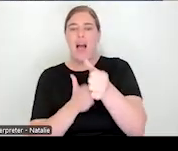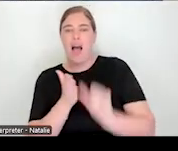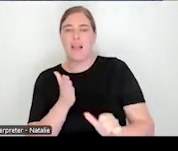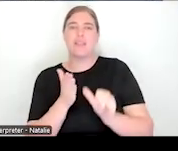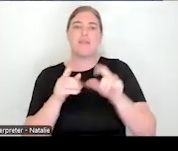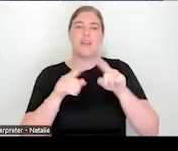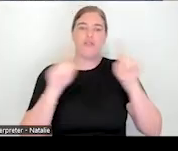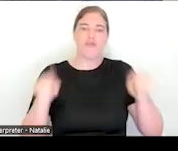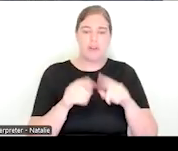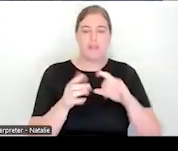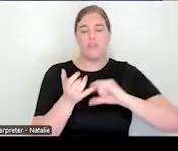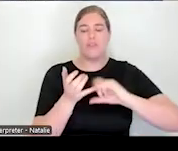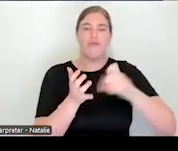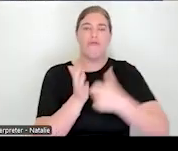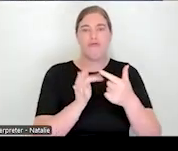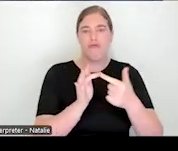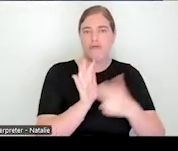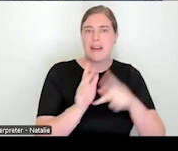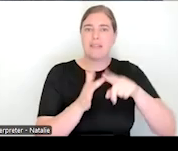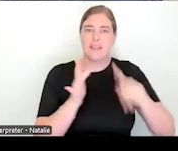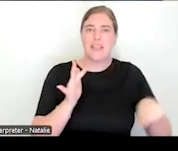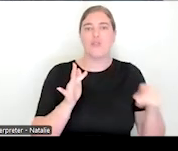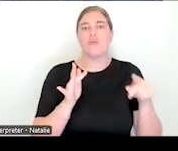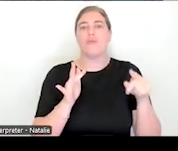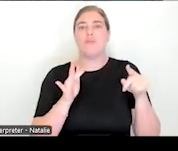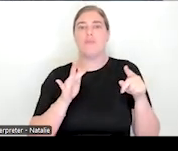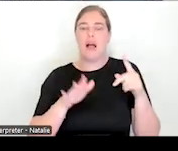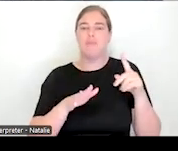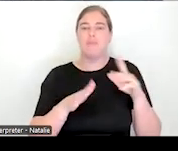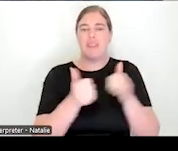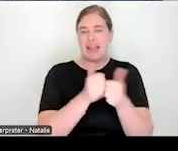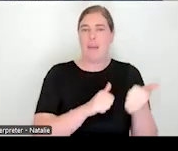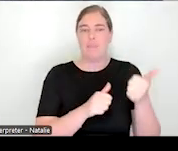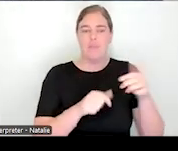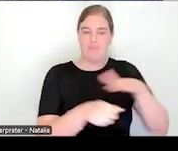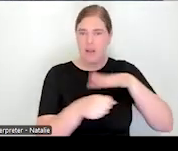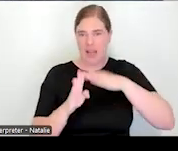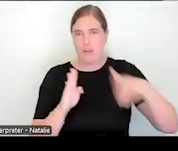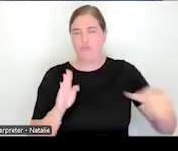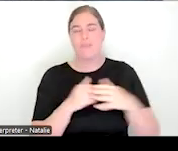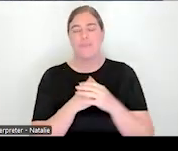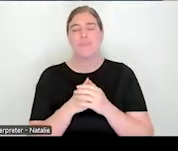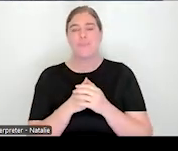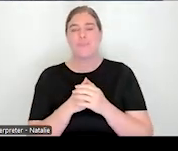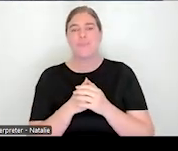culture sectors. Different art form experience. There will be a competitive expression of interest